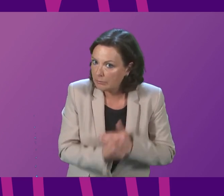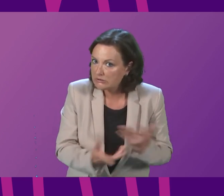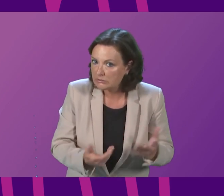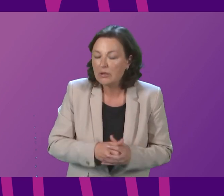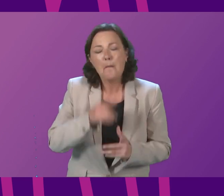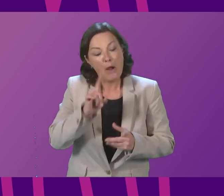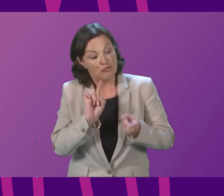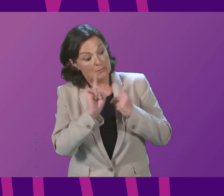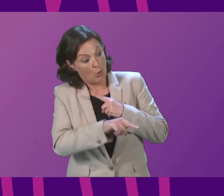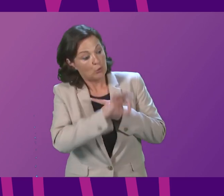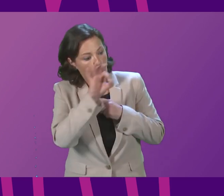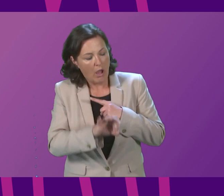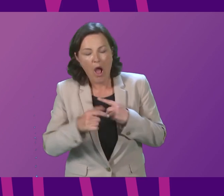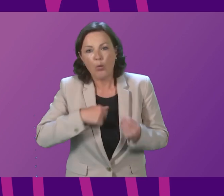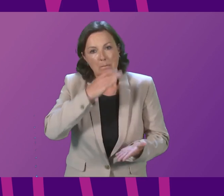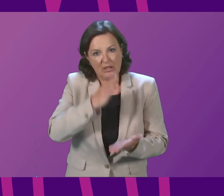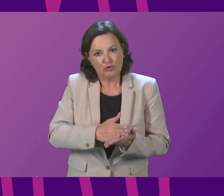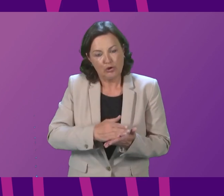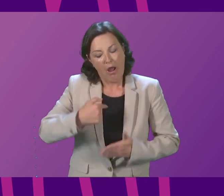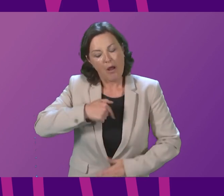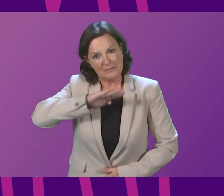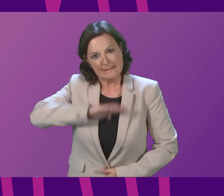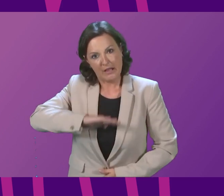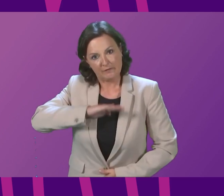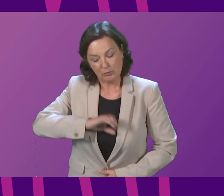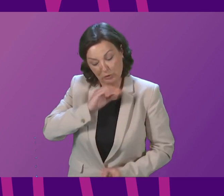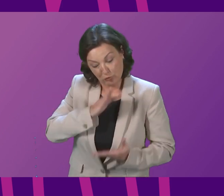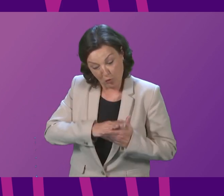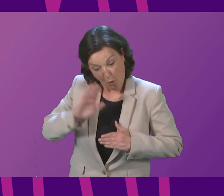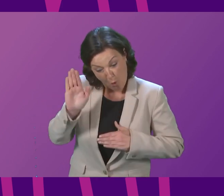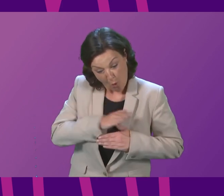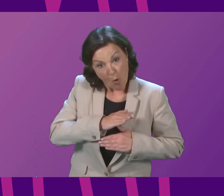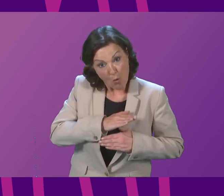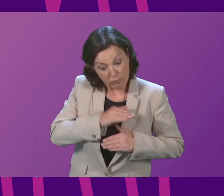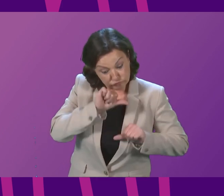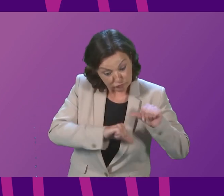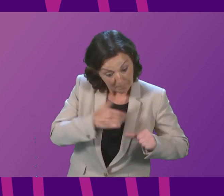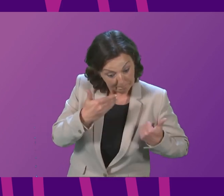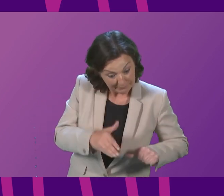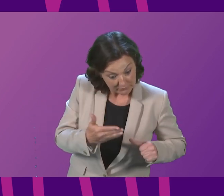Of course, I will satisfy myself that all the necessary processes are in place to ensure